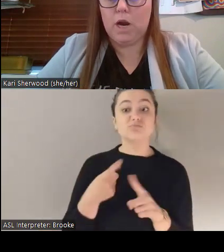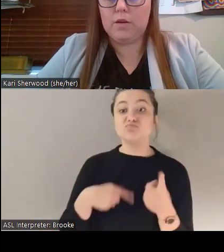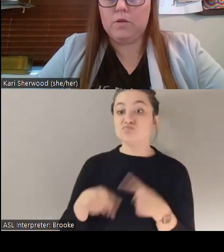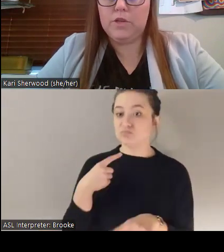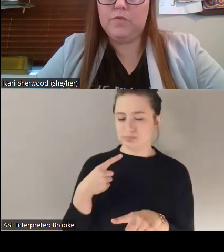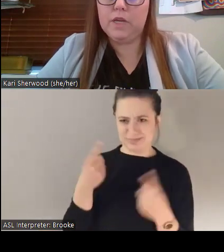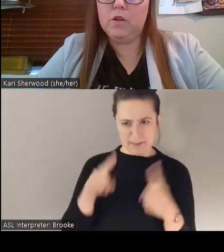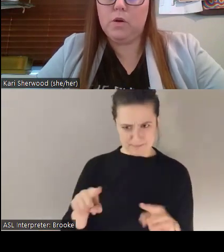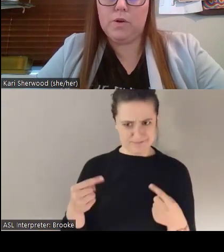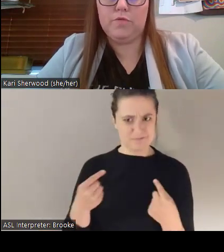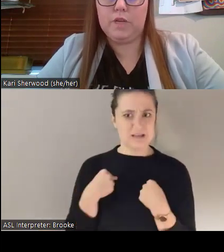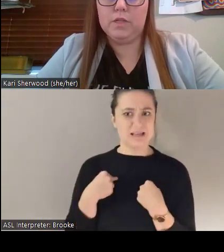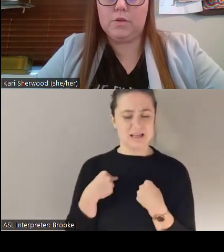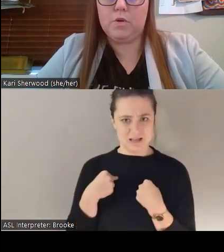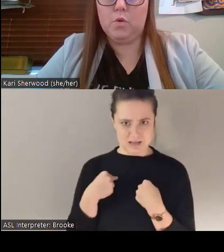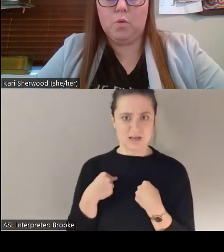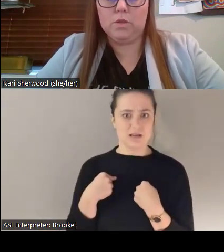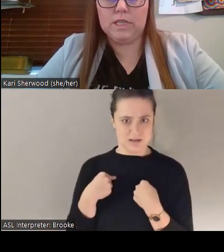while, you feel alone and feel as though the whole world is